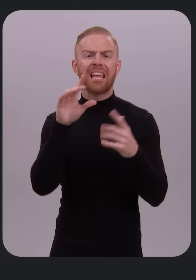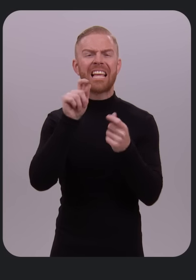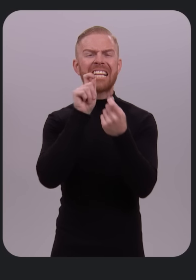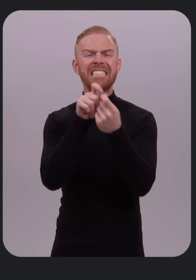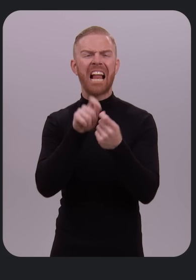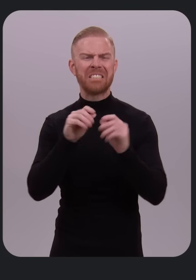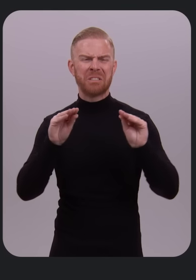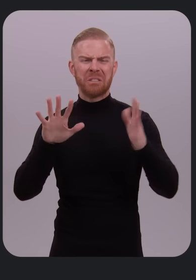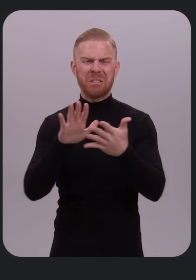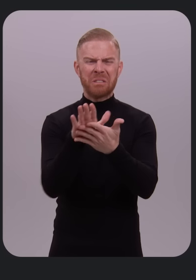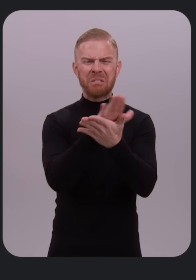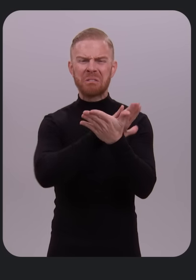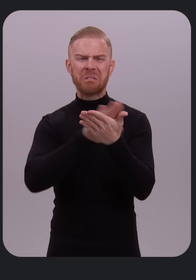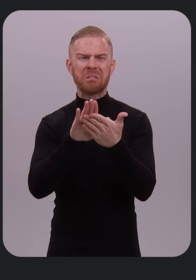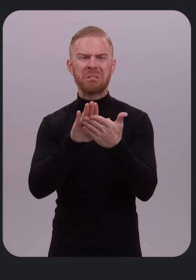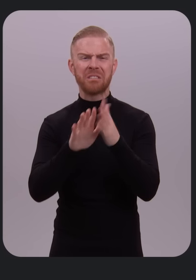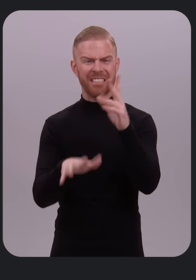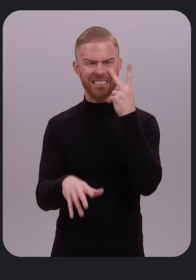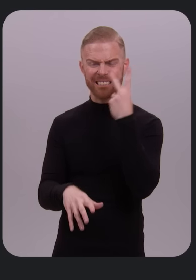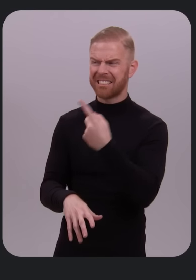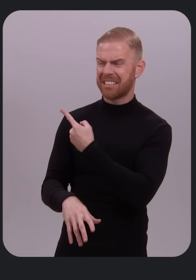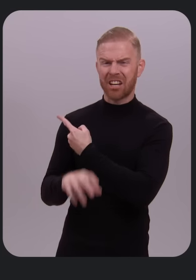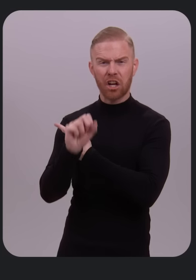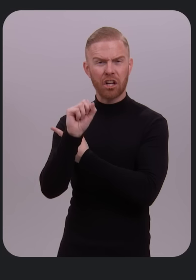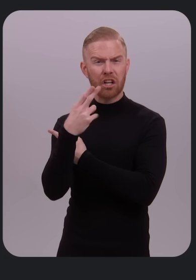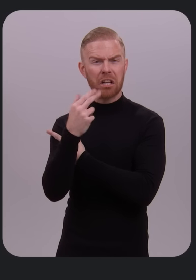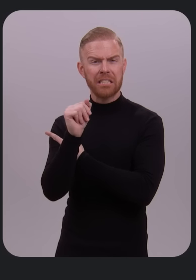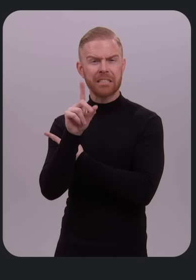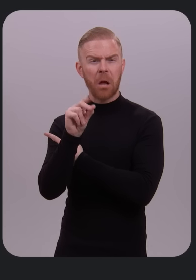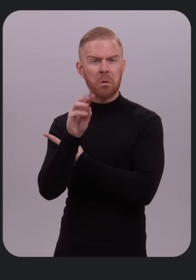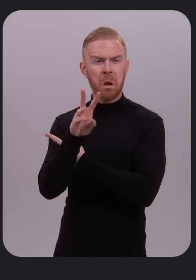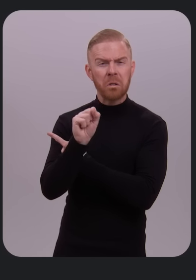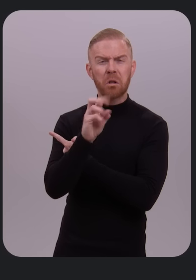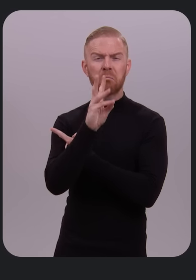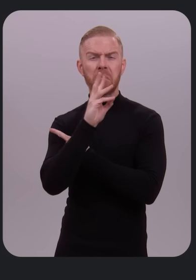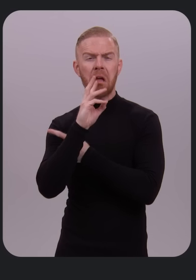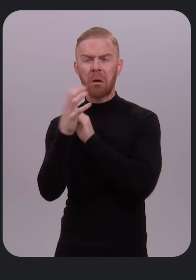the shadows in the different shots, the water droplets that come through in the photos.